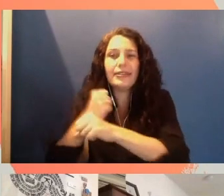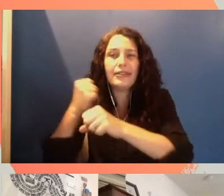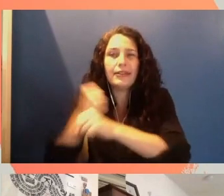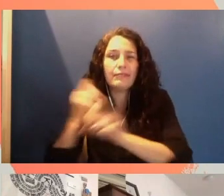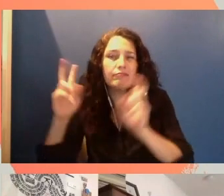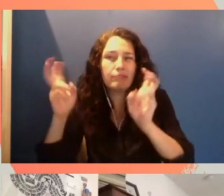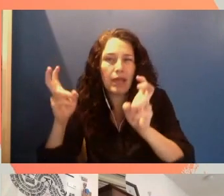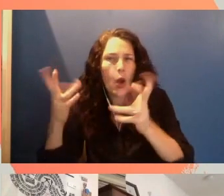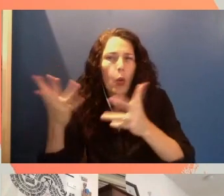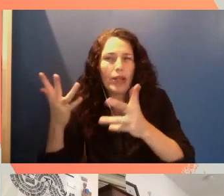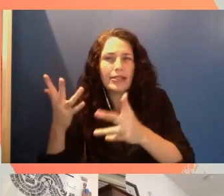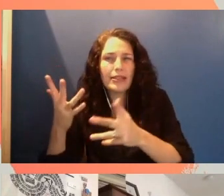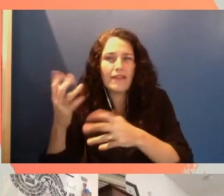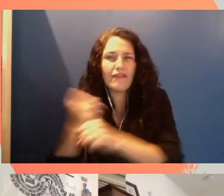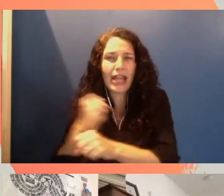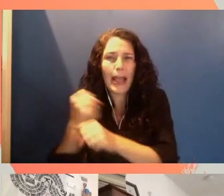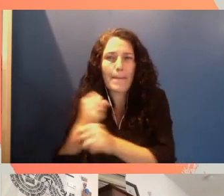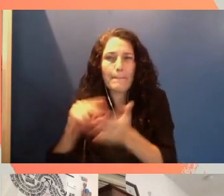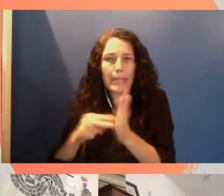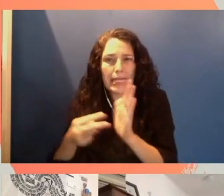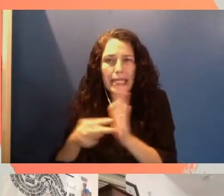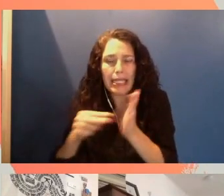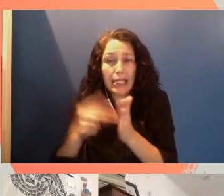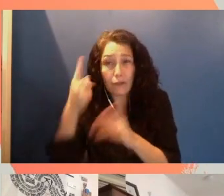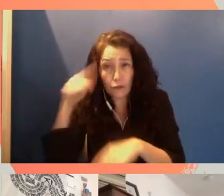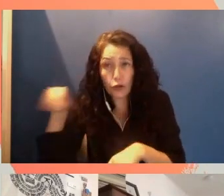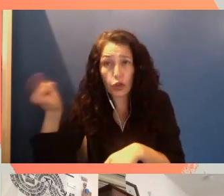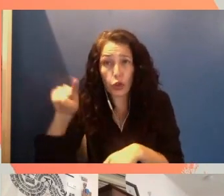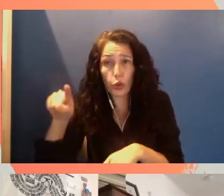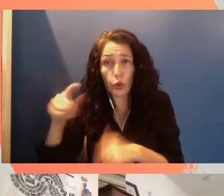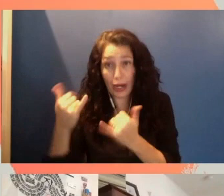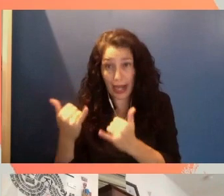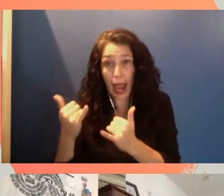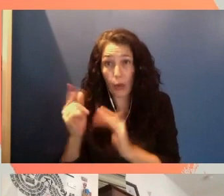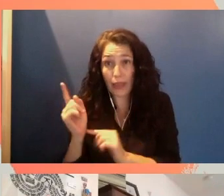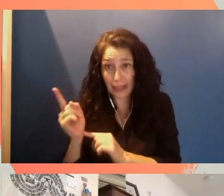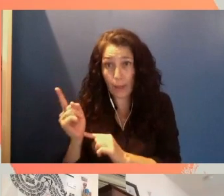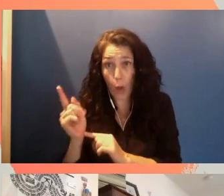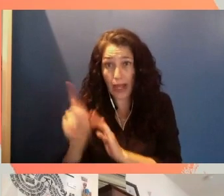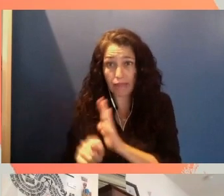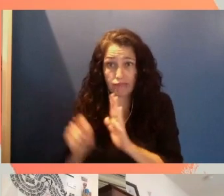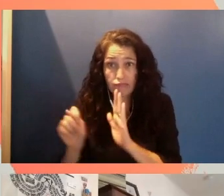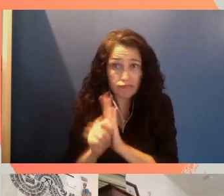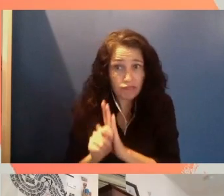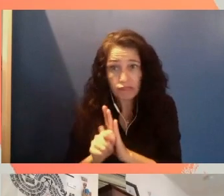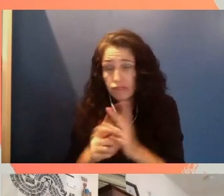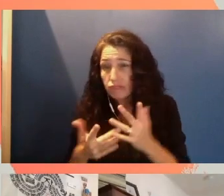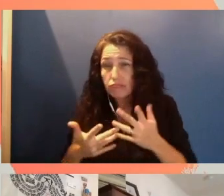Like, what is that, in this moment, like that's part of what you're describing. And I just wanted to.